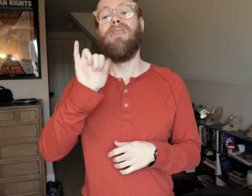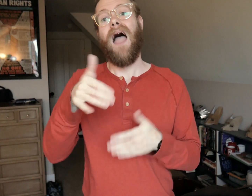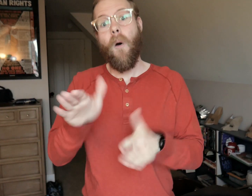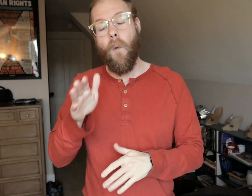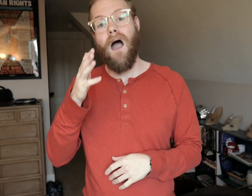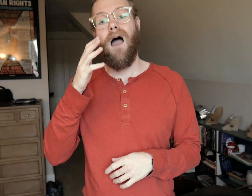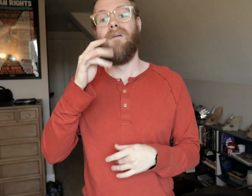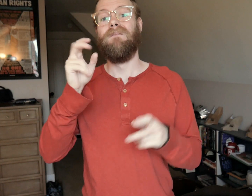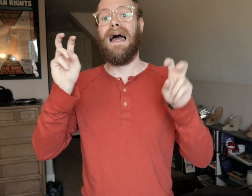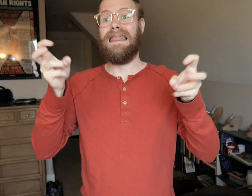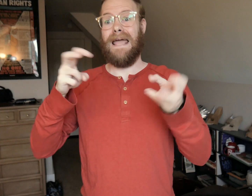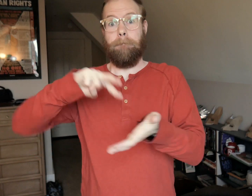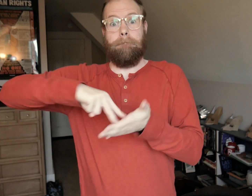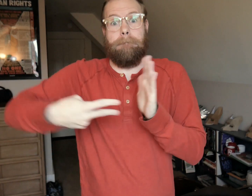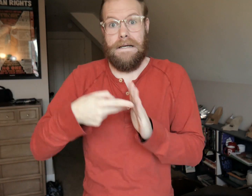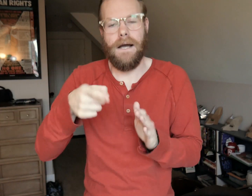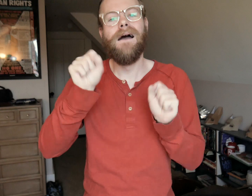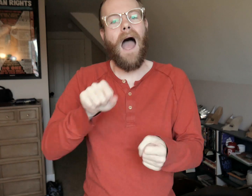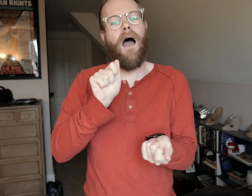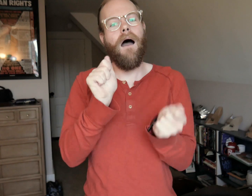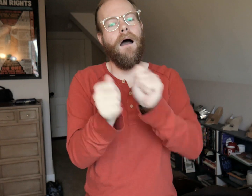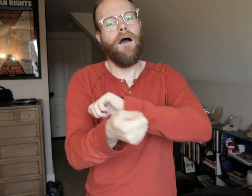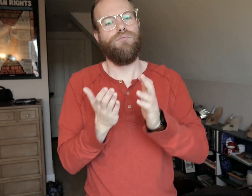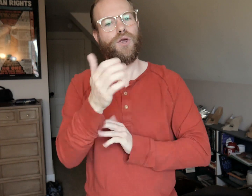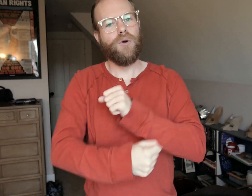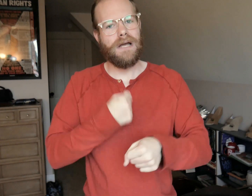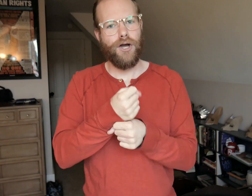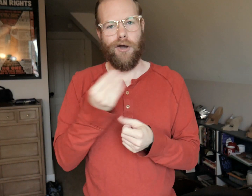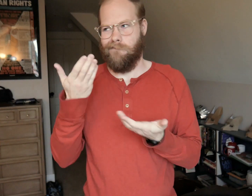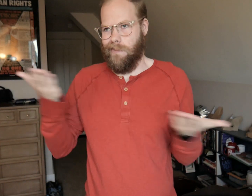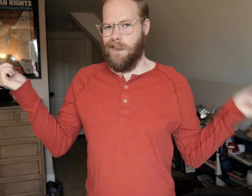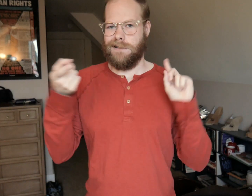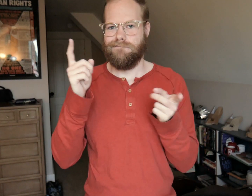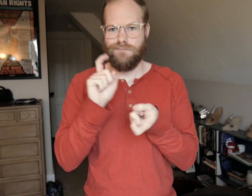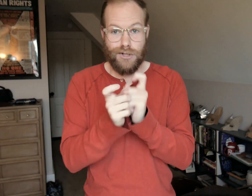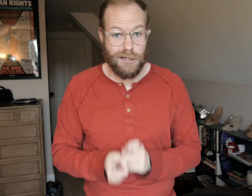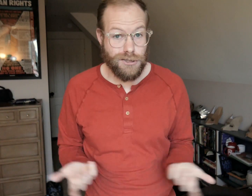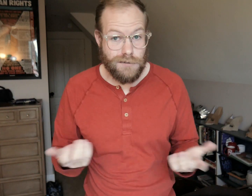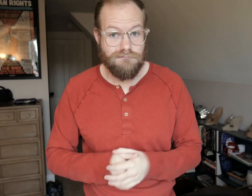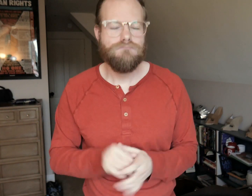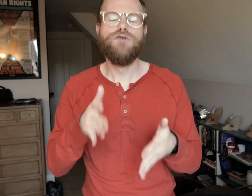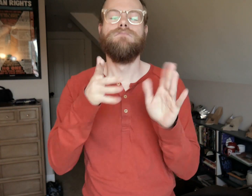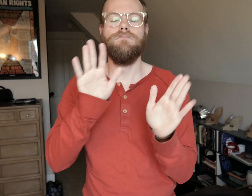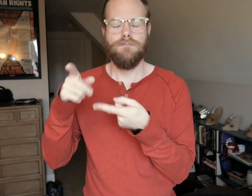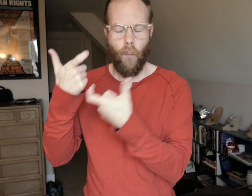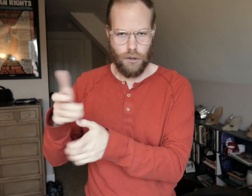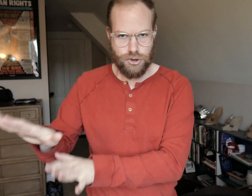That way, what the theme means can change as you go throughout the year and things change. Just go watch it.